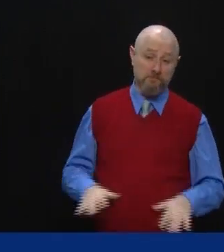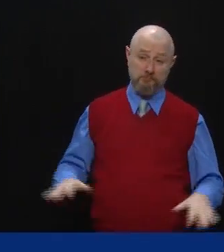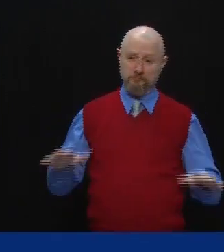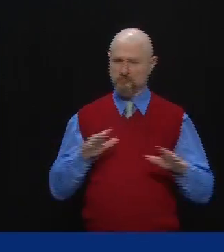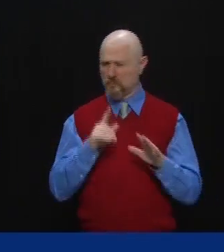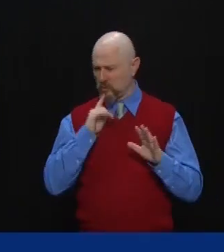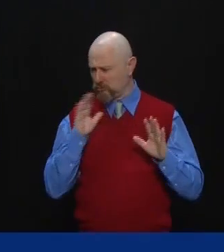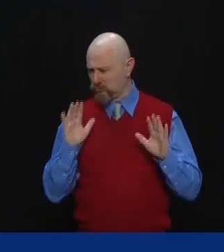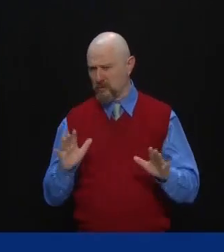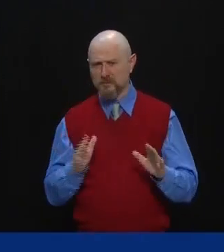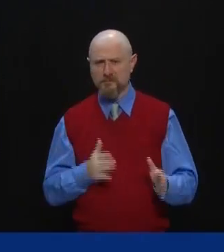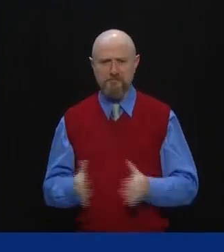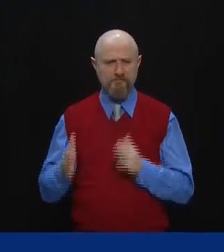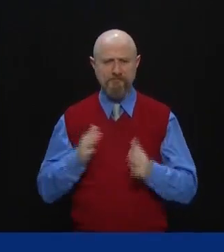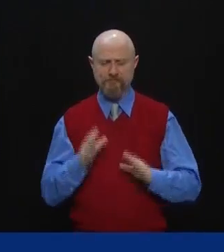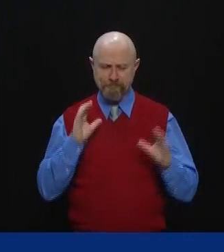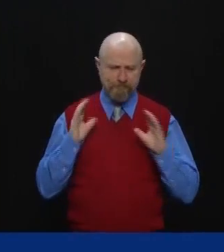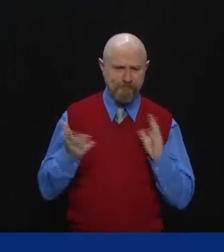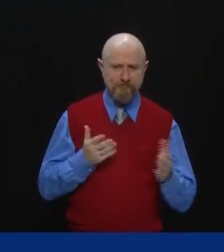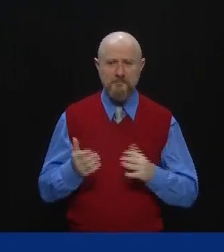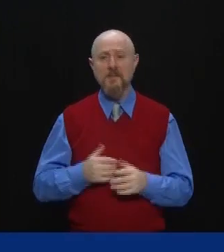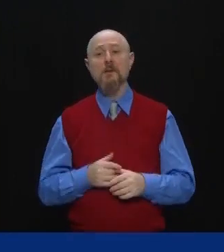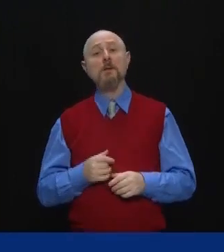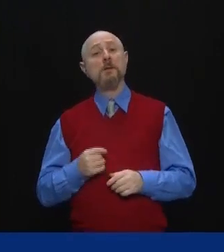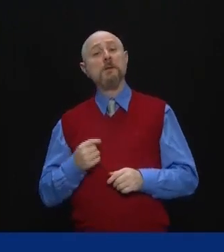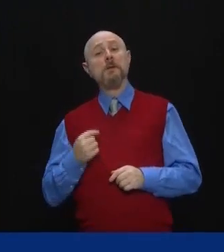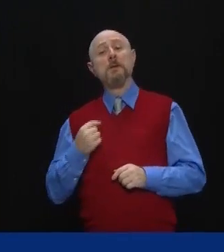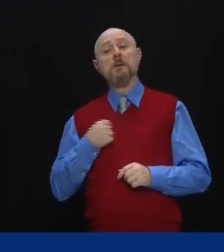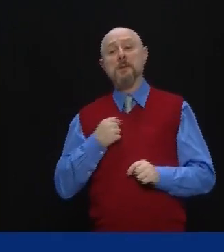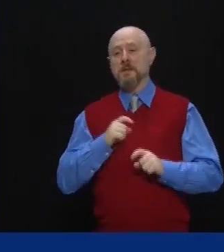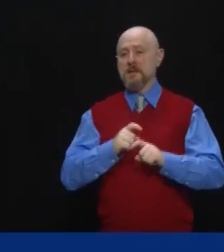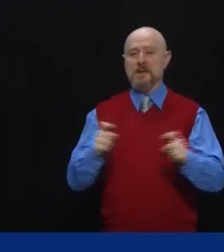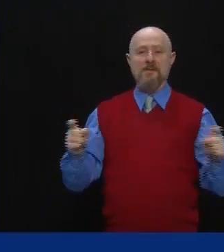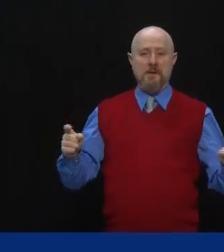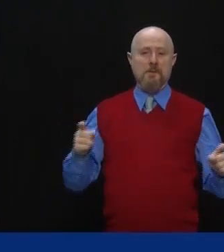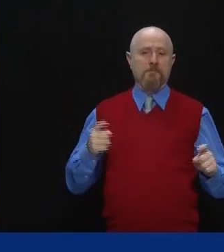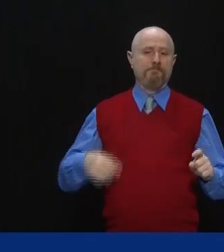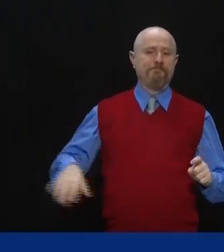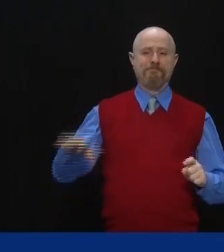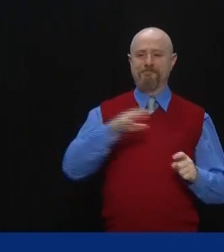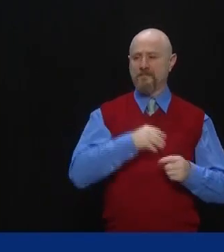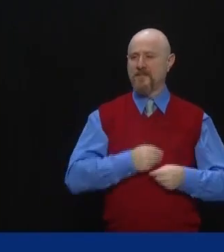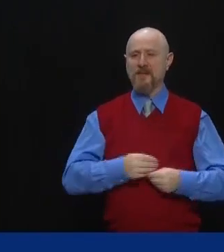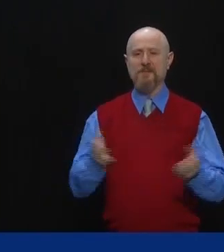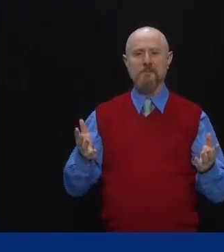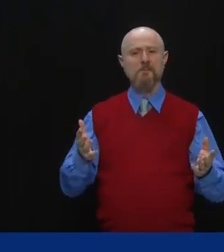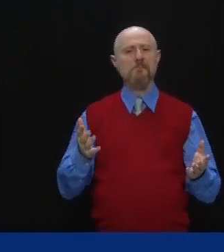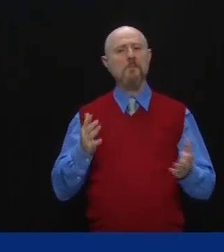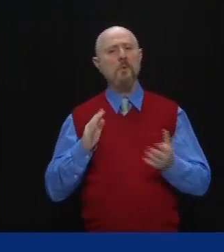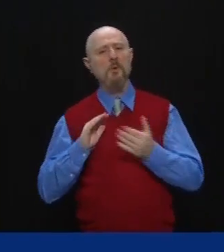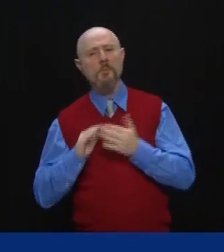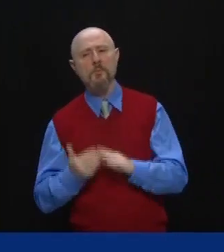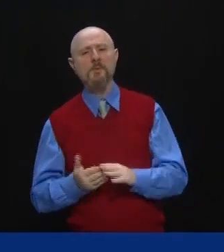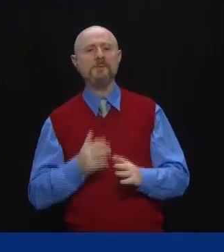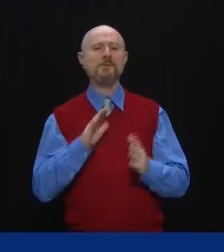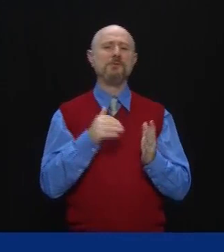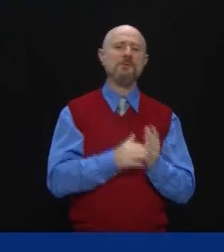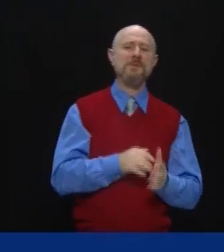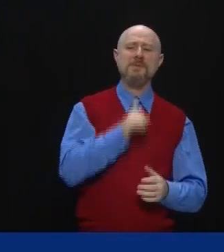AND SENATORS THROUGHOUT THE PROCESS, ALWAYS ASKING WHAT THEY CAN DO. GREAT ON THE FRONT LINE, HEARING NEEDS OF THEIR CONSTITUENTS. ALSO ARE DISTRIBUTING THEM